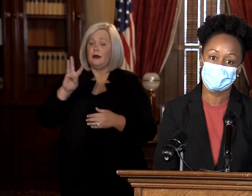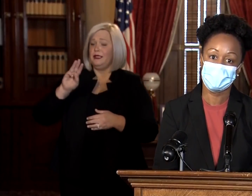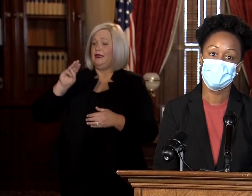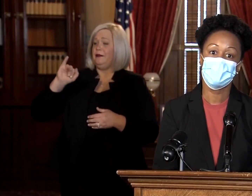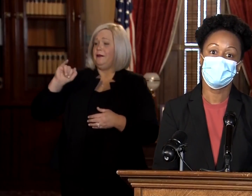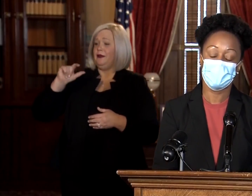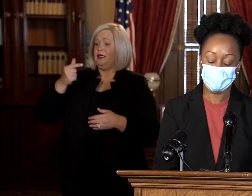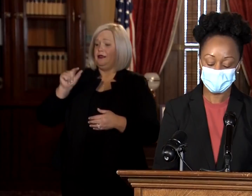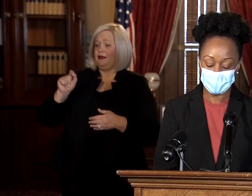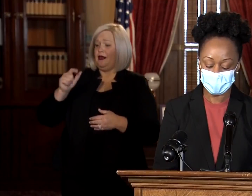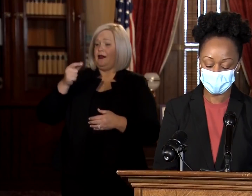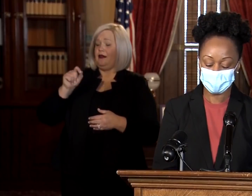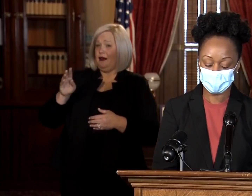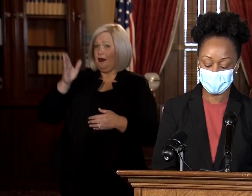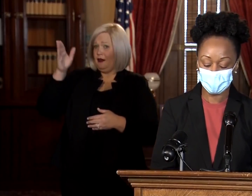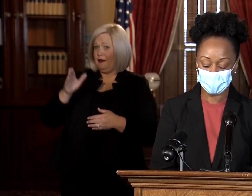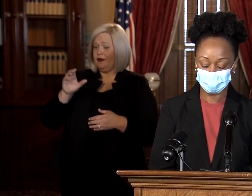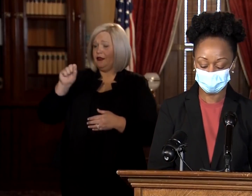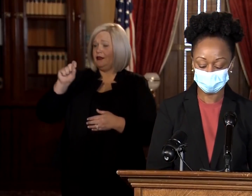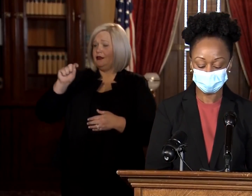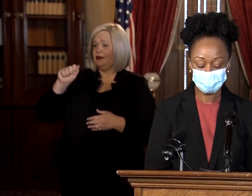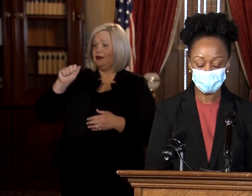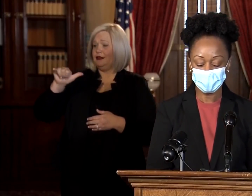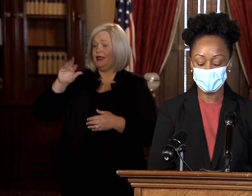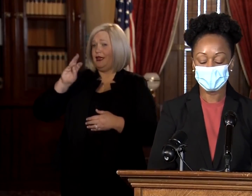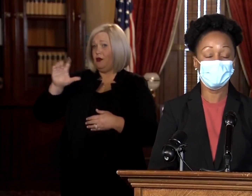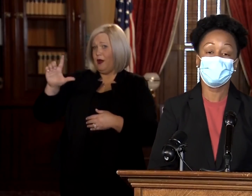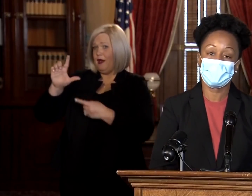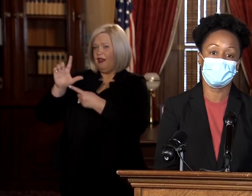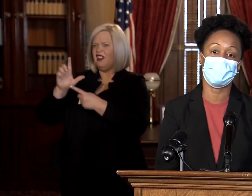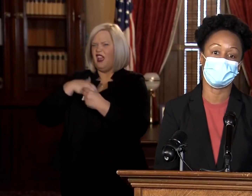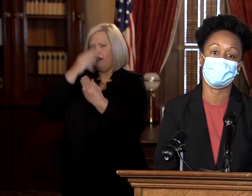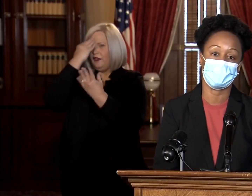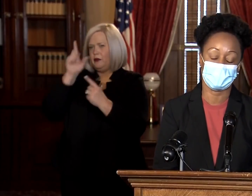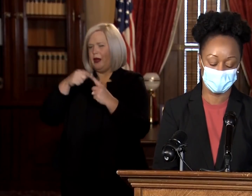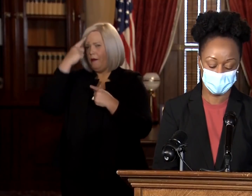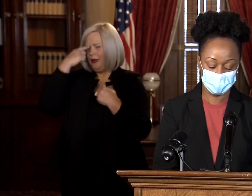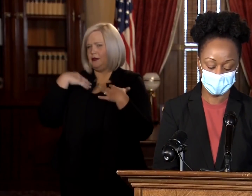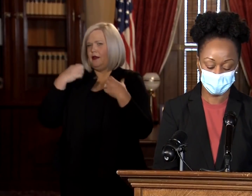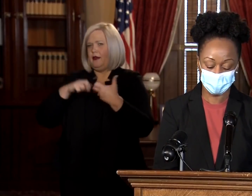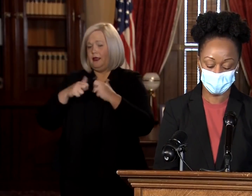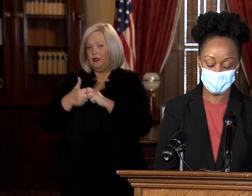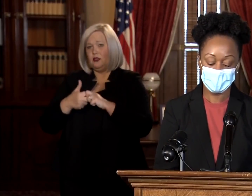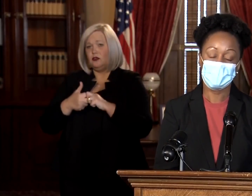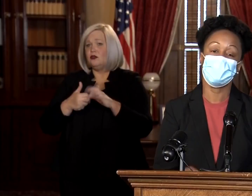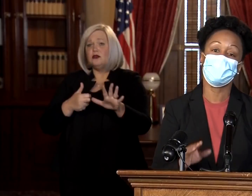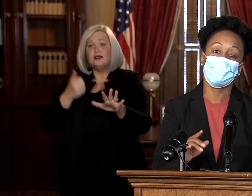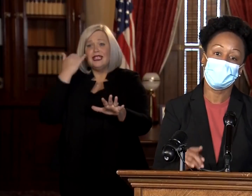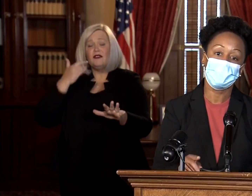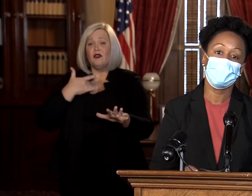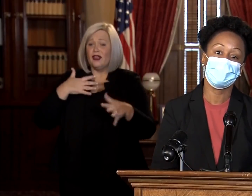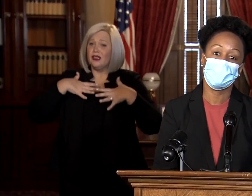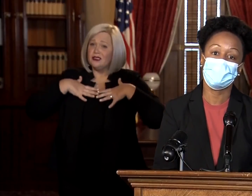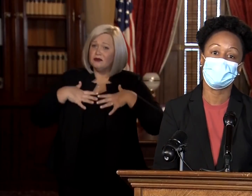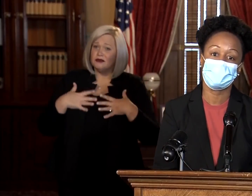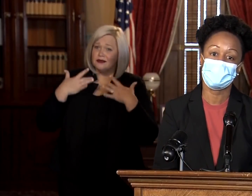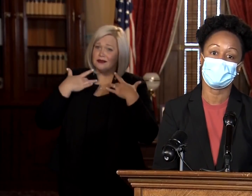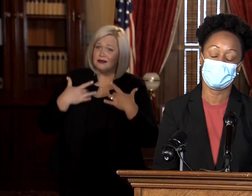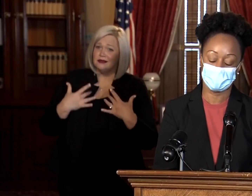resources available. You can go to our website, You can go to our website, Michigan.gov/stay well. Michigan.gov/stay well. It’s OK not to feel happy at